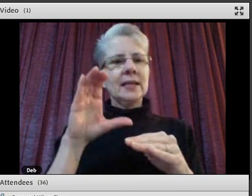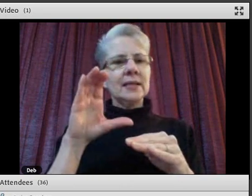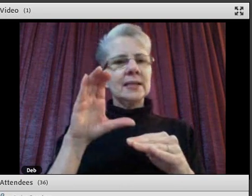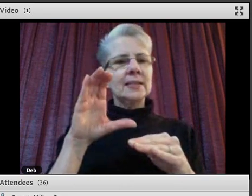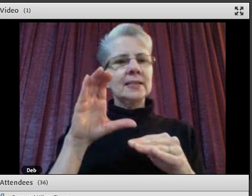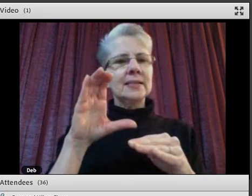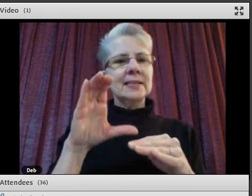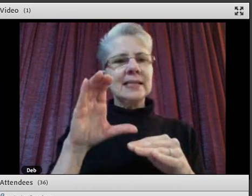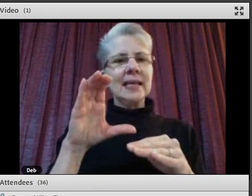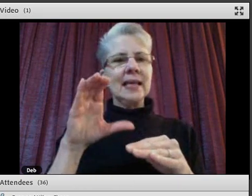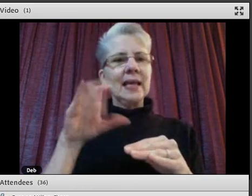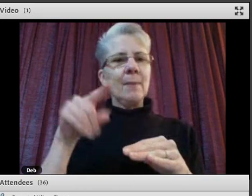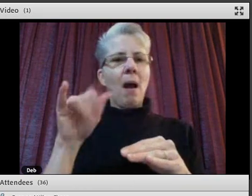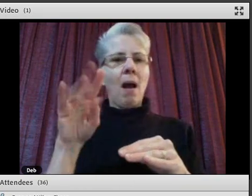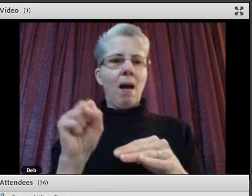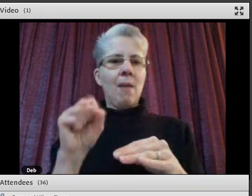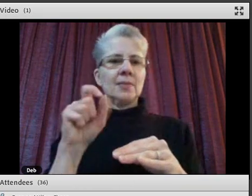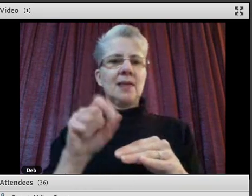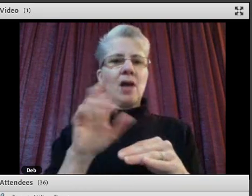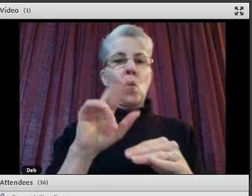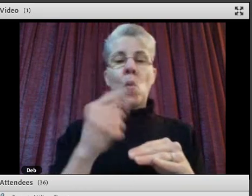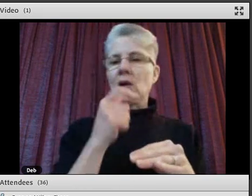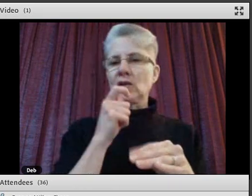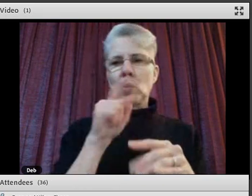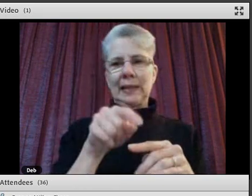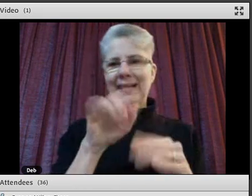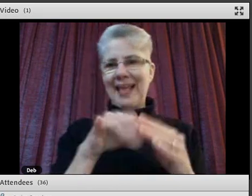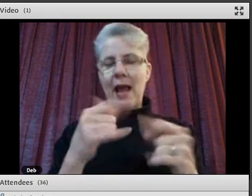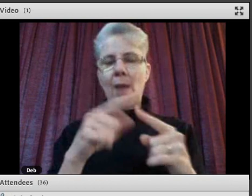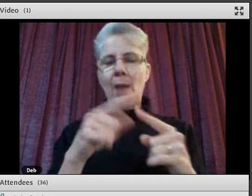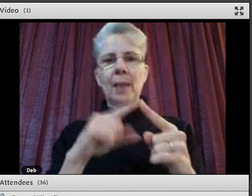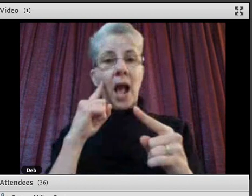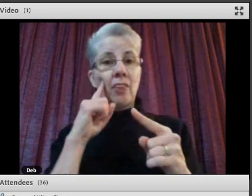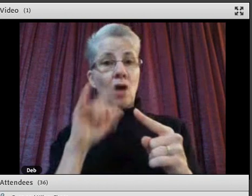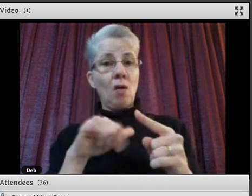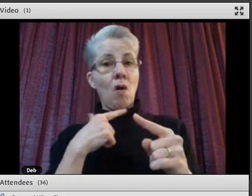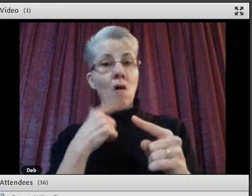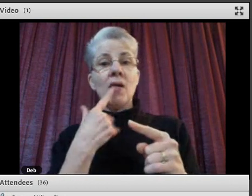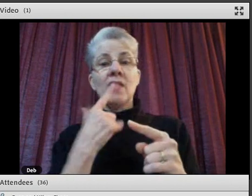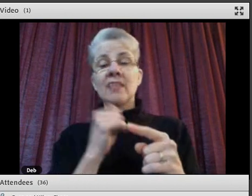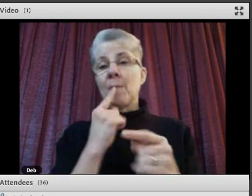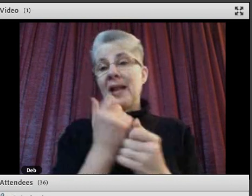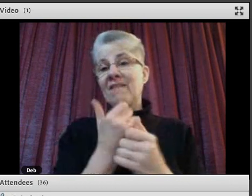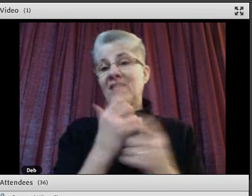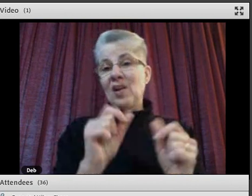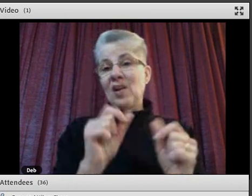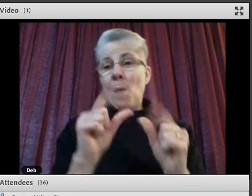don't click it now -- that's where all the examples and everything posted along with